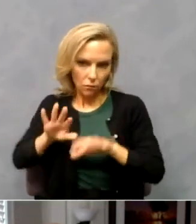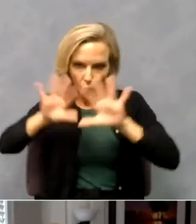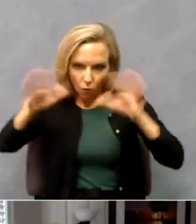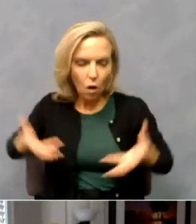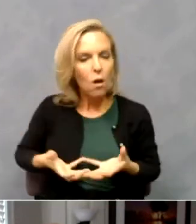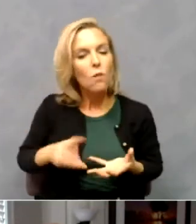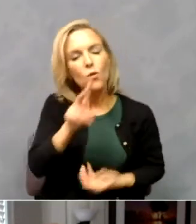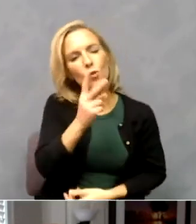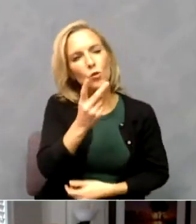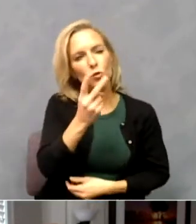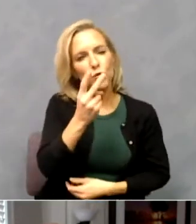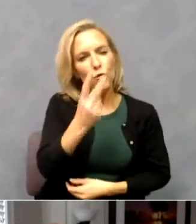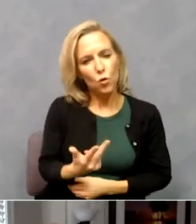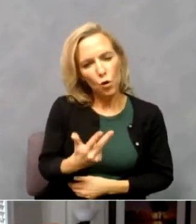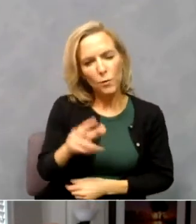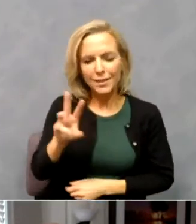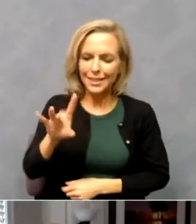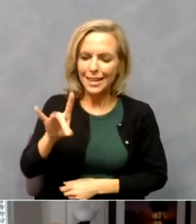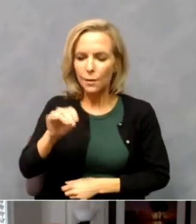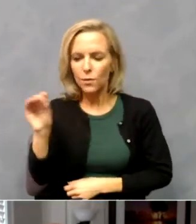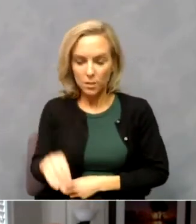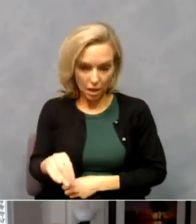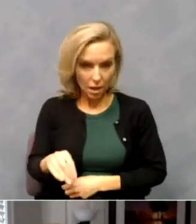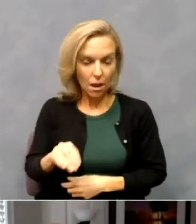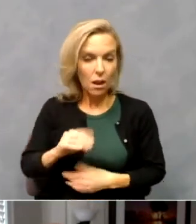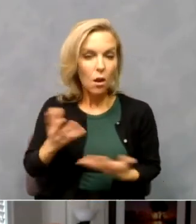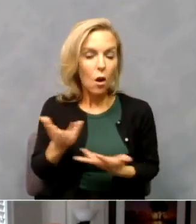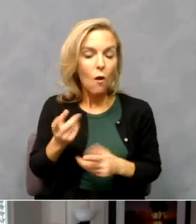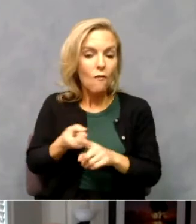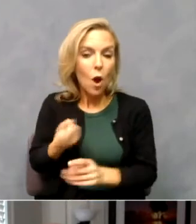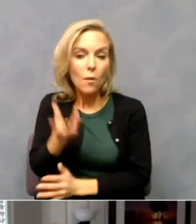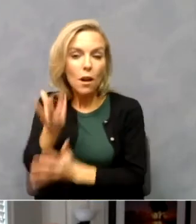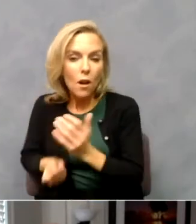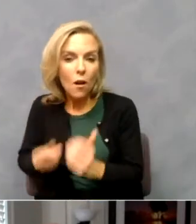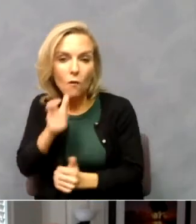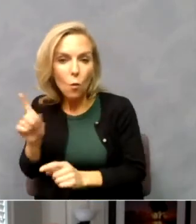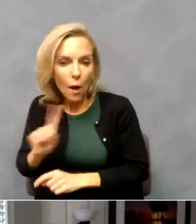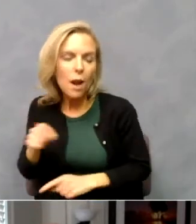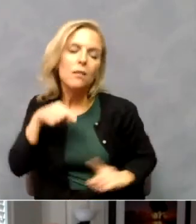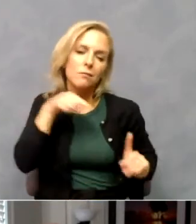68% of all of our deaths have occurred in nursing home population residents.